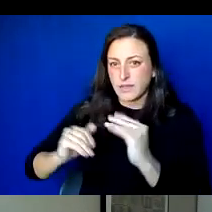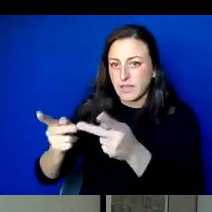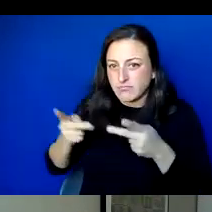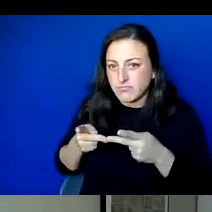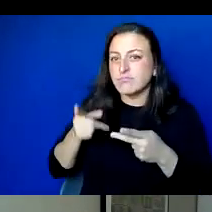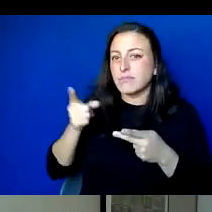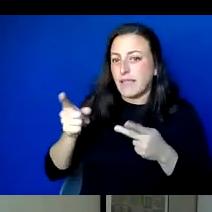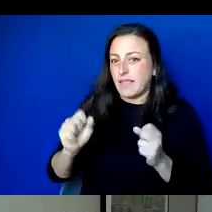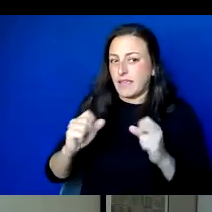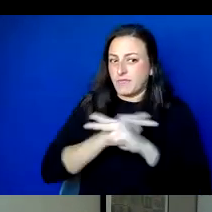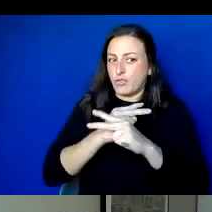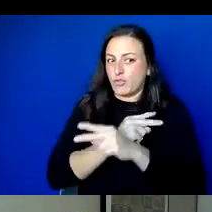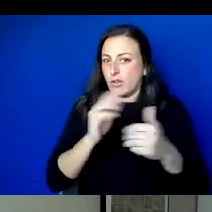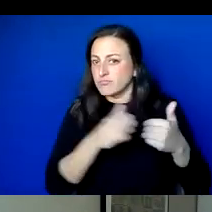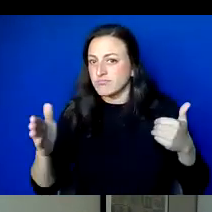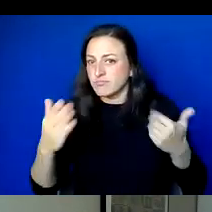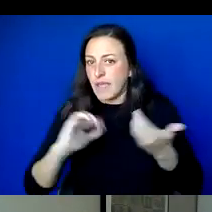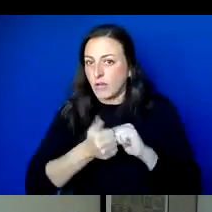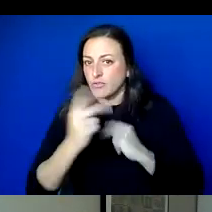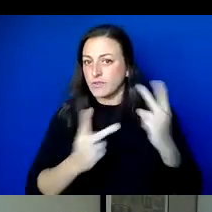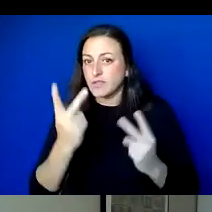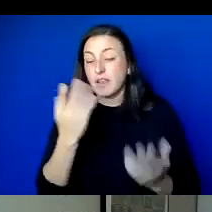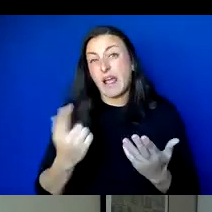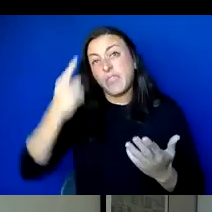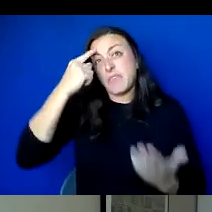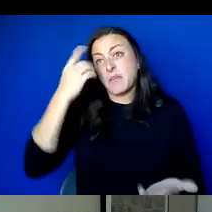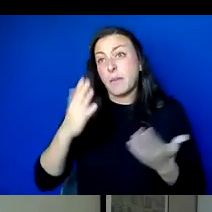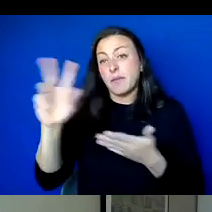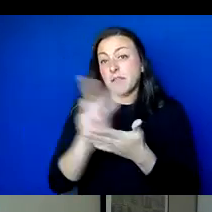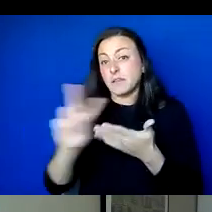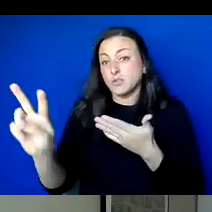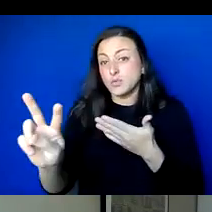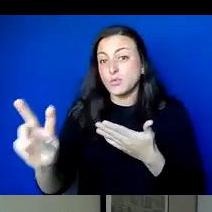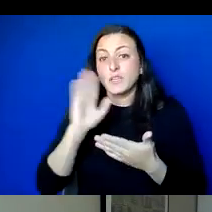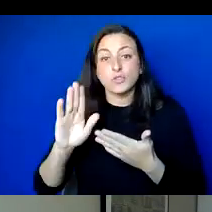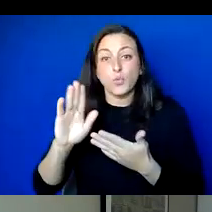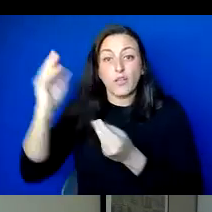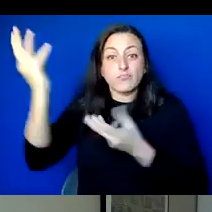And then, probably within the next two weeks, I imagine, we'll hear more from CMS and the CDC.